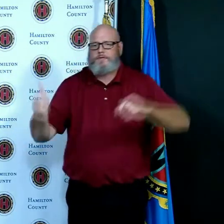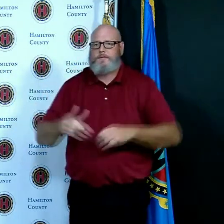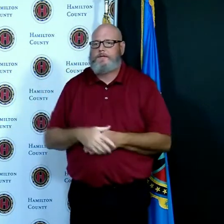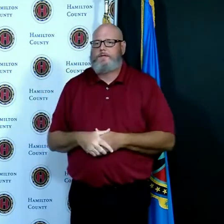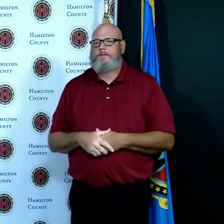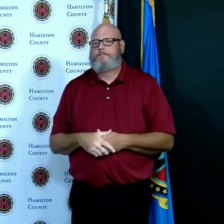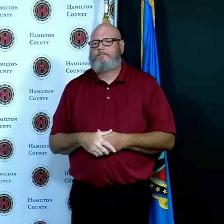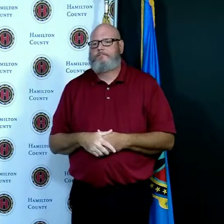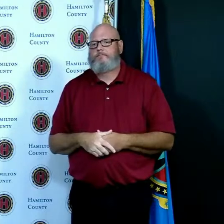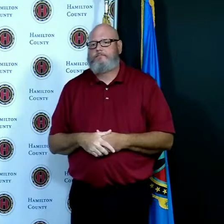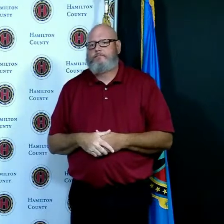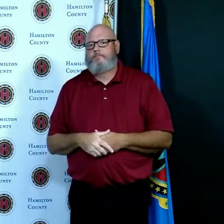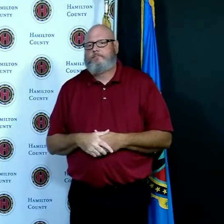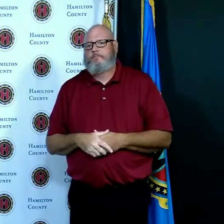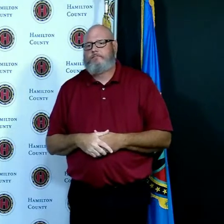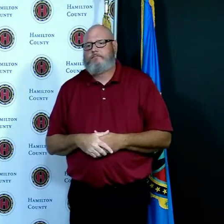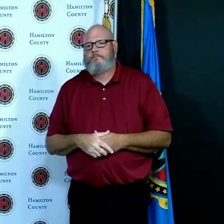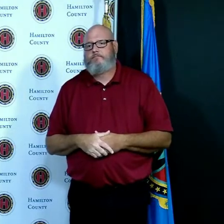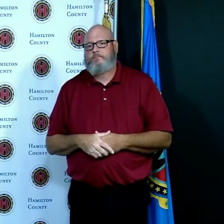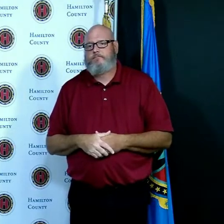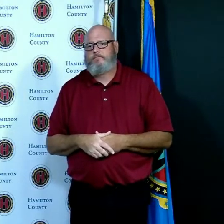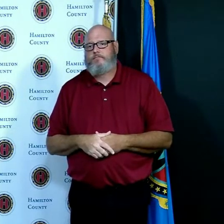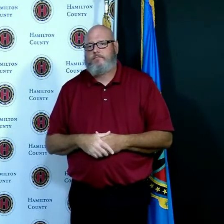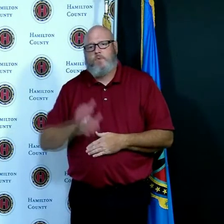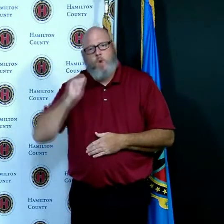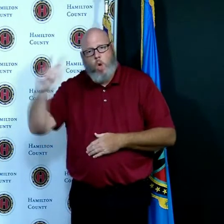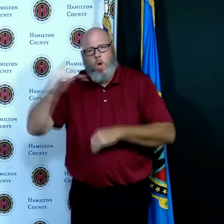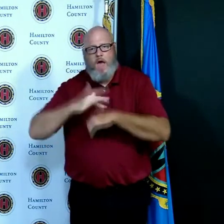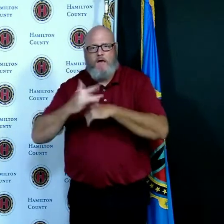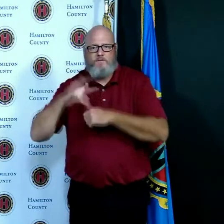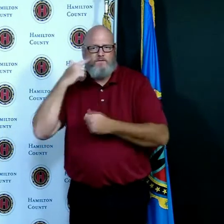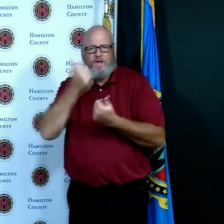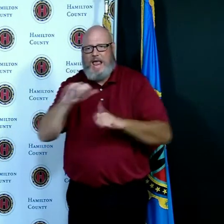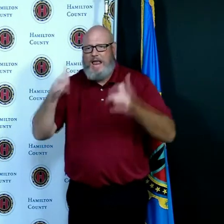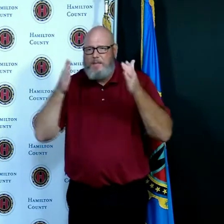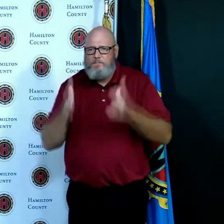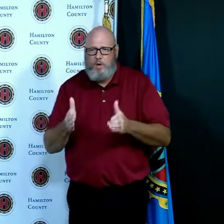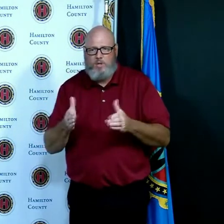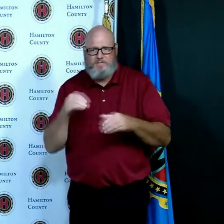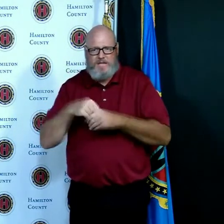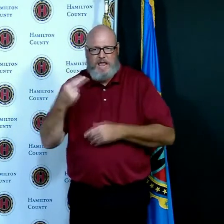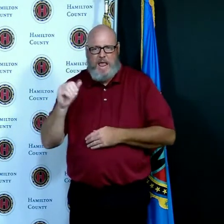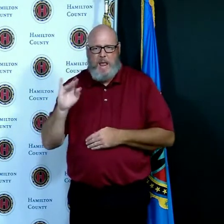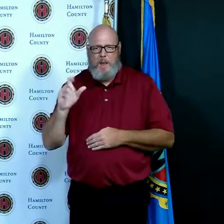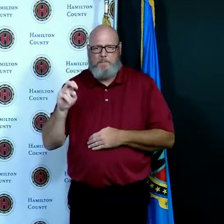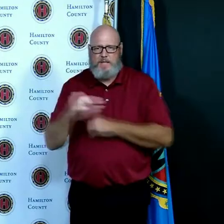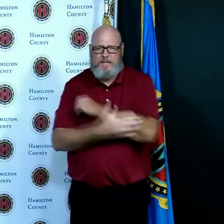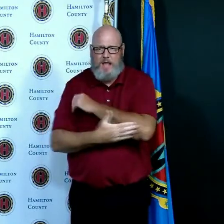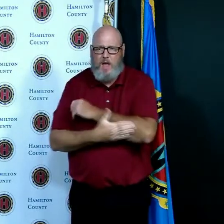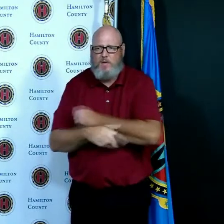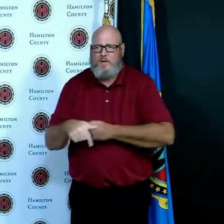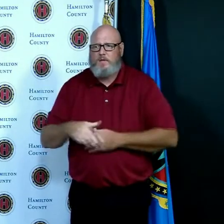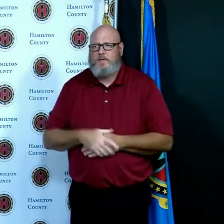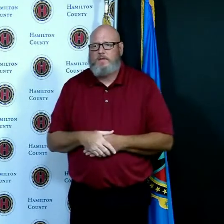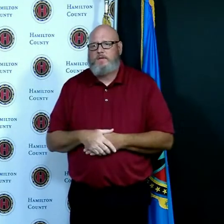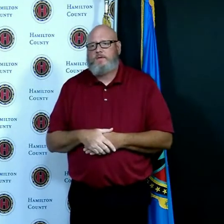through that site as Commissioner Kesterman mentioned so if you are a community member or part of an organization where you feel like